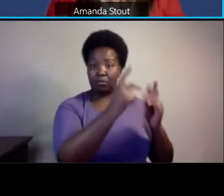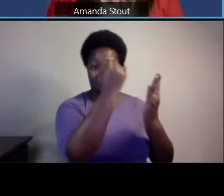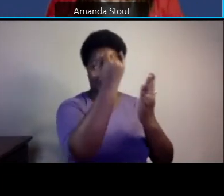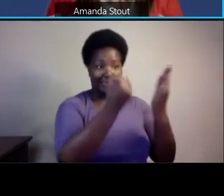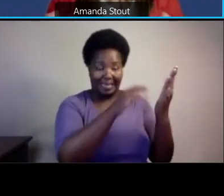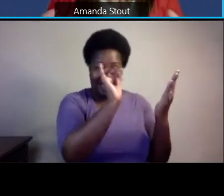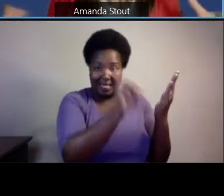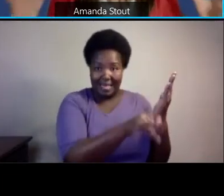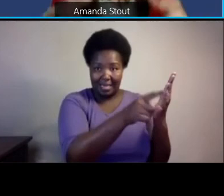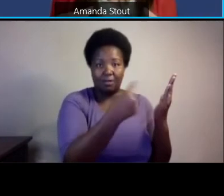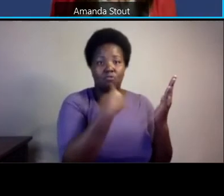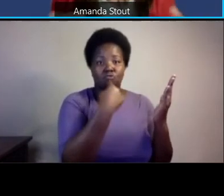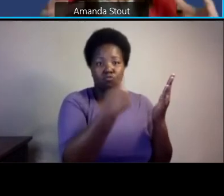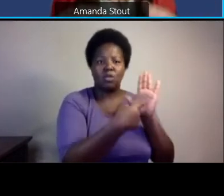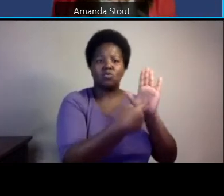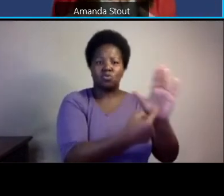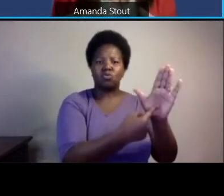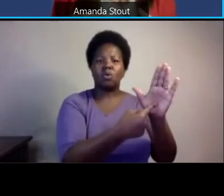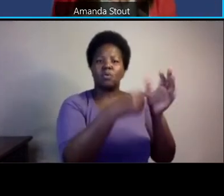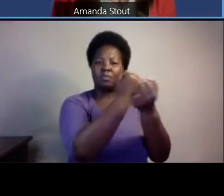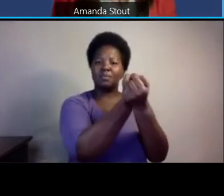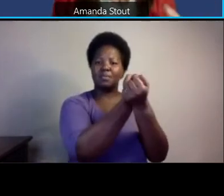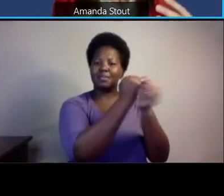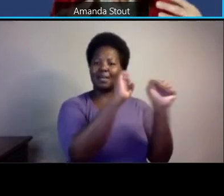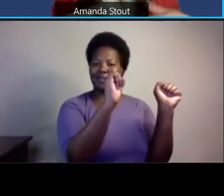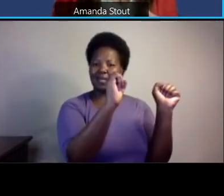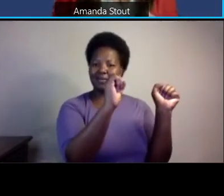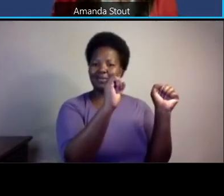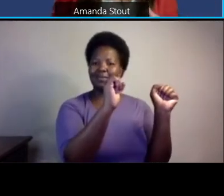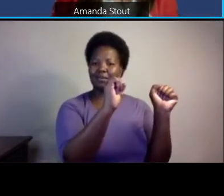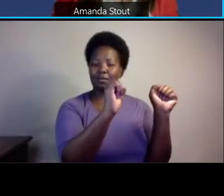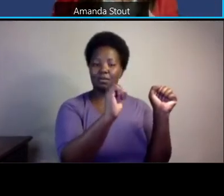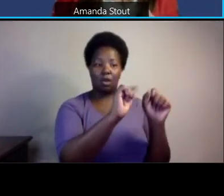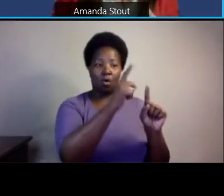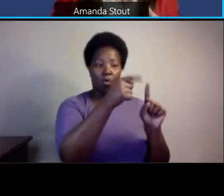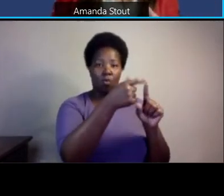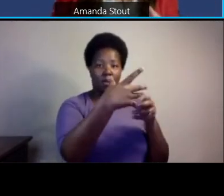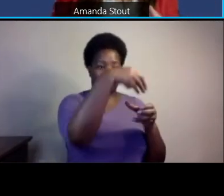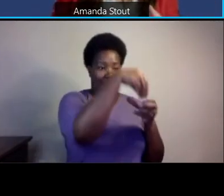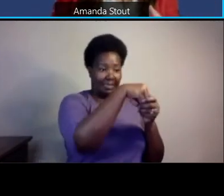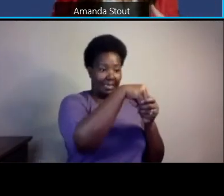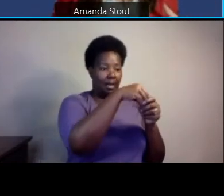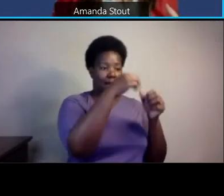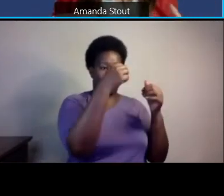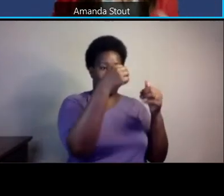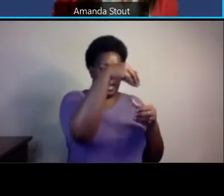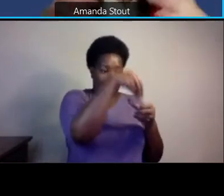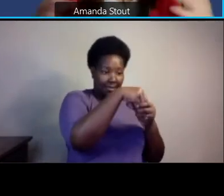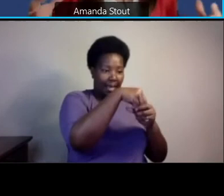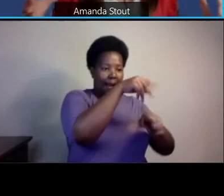a sense of you know safety and security when you're inside of the park um but also not